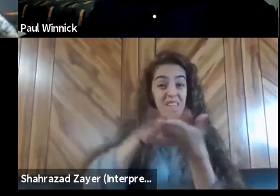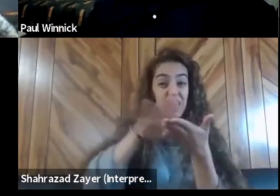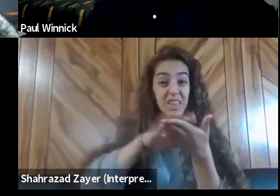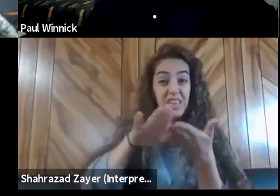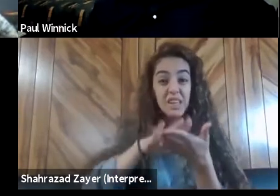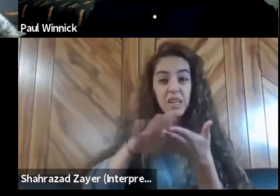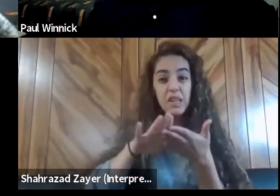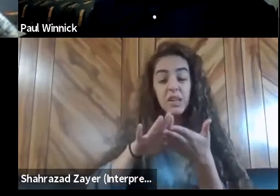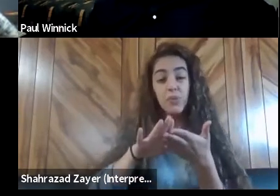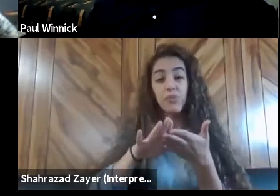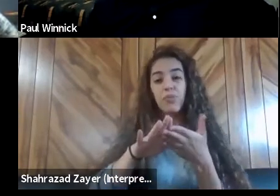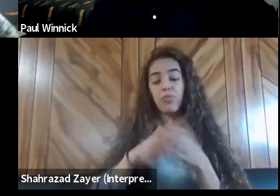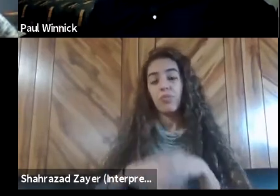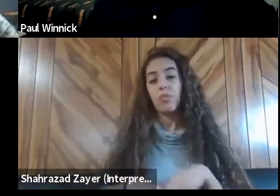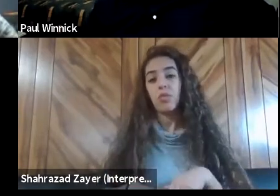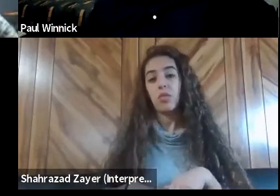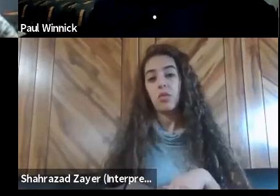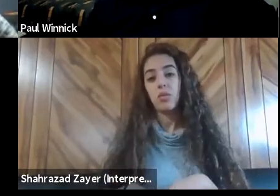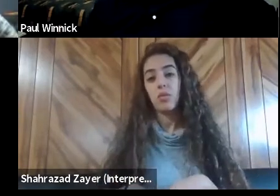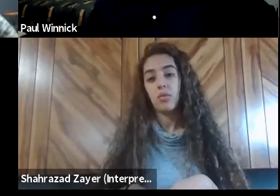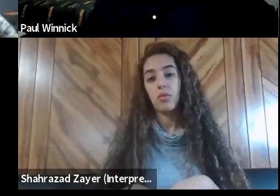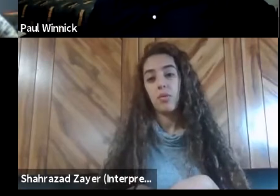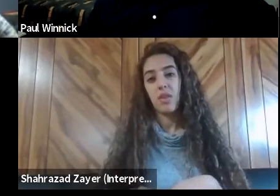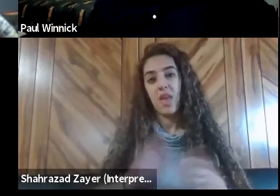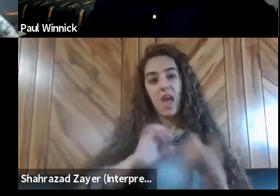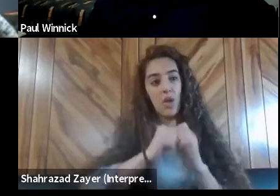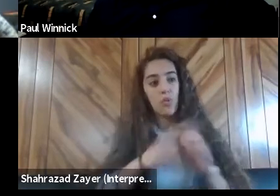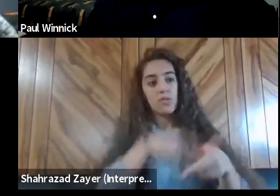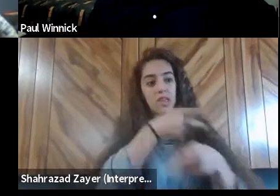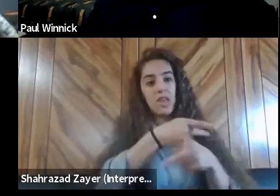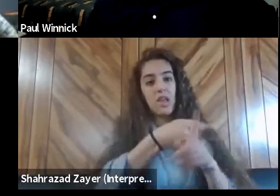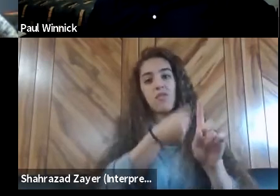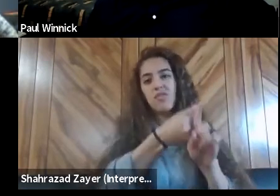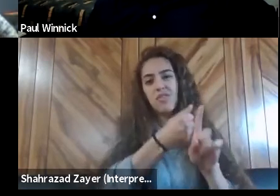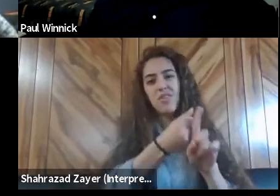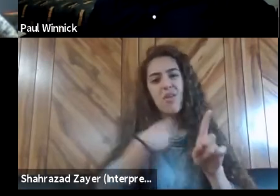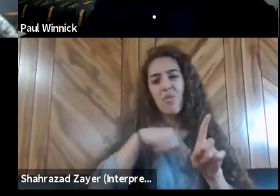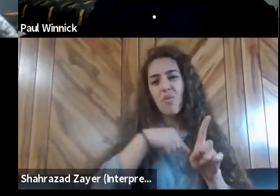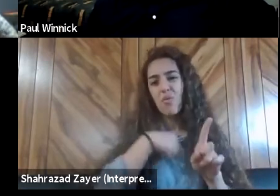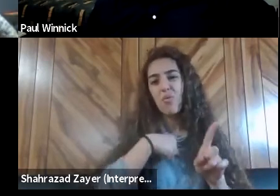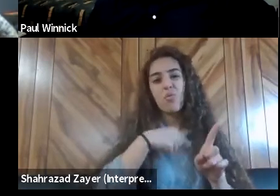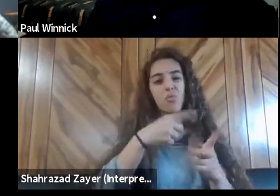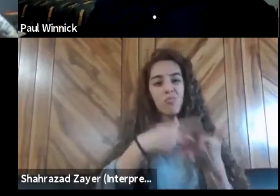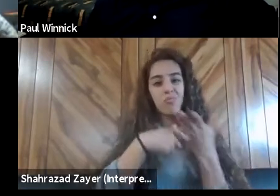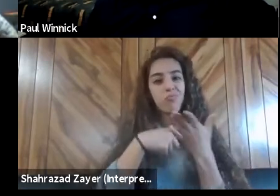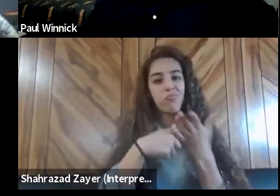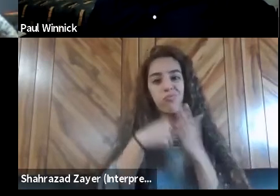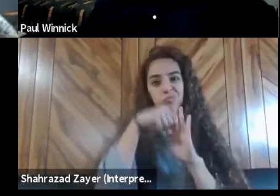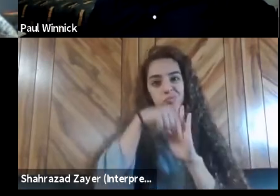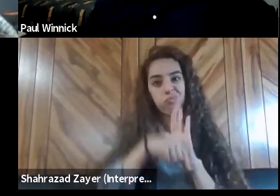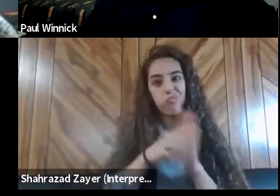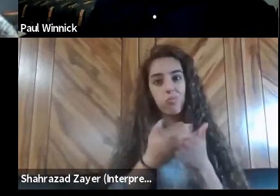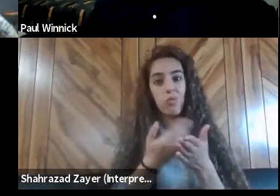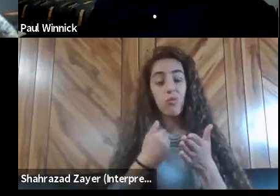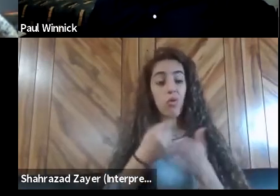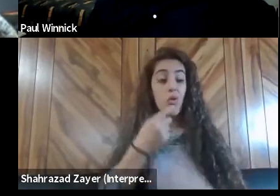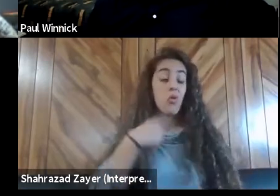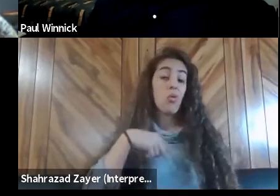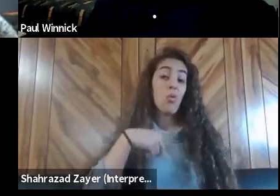Stella gave you a story but you know she's 11 and so You know, we're talking about doing laundry and how you do laundry and how you